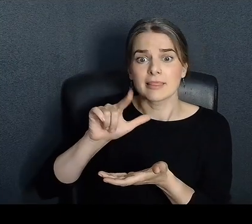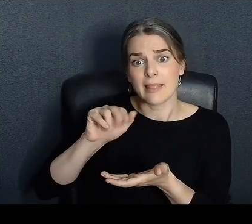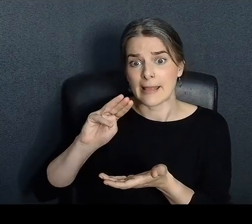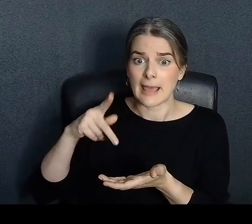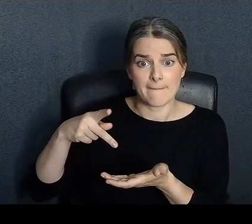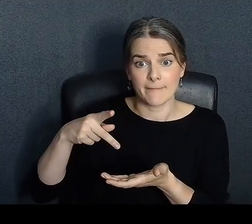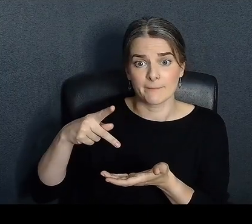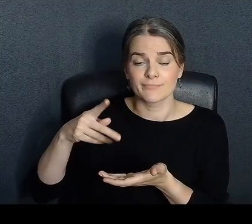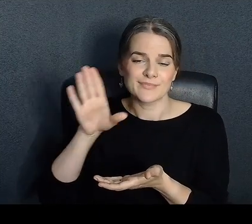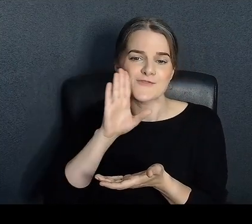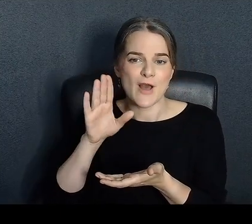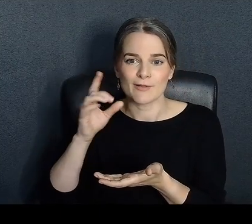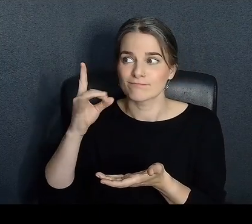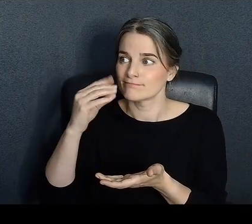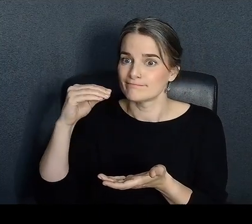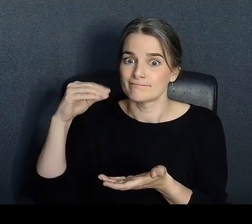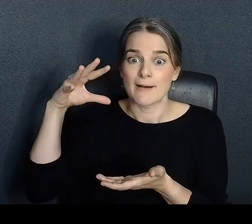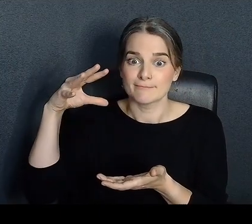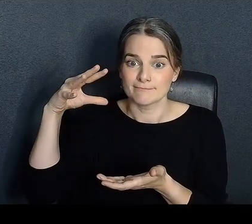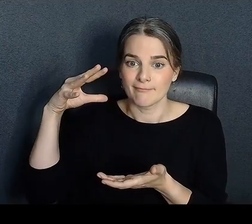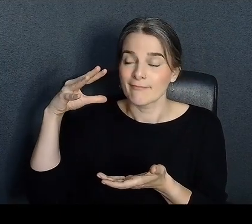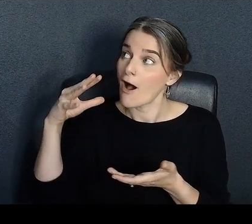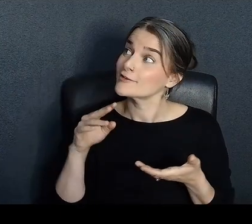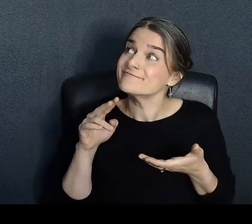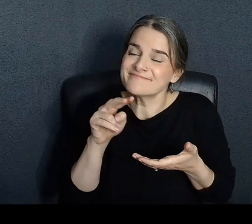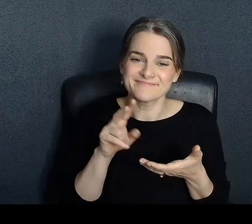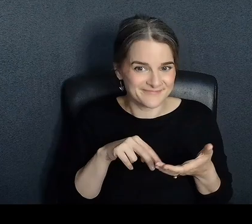We see a lot of these go out in the lending library